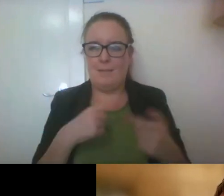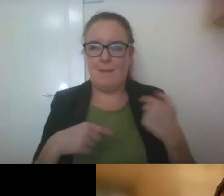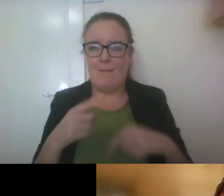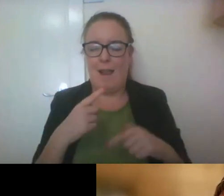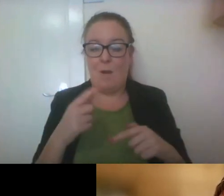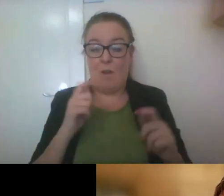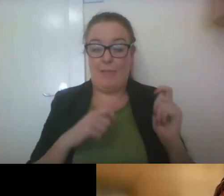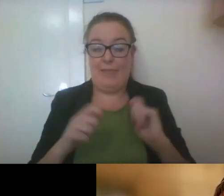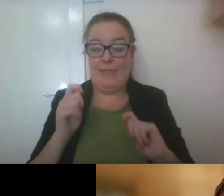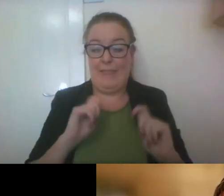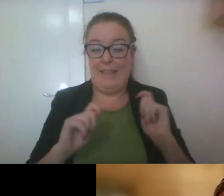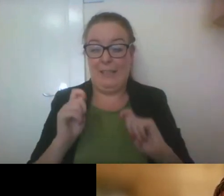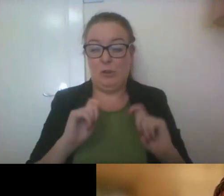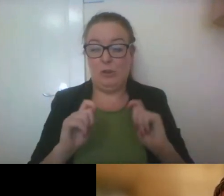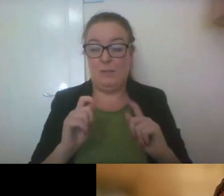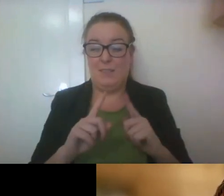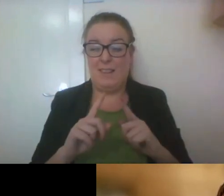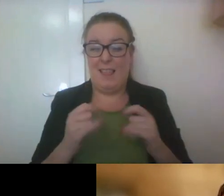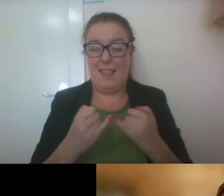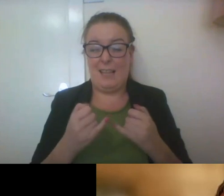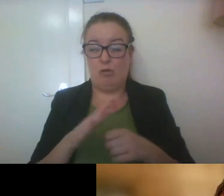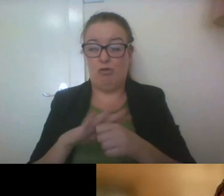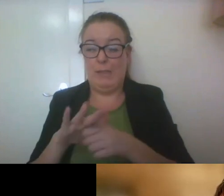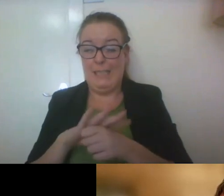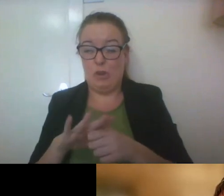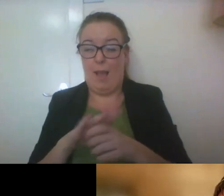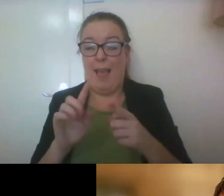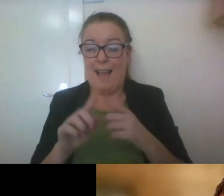and smaller venues that you spoke of, are anything from...